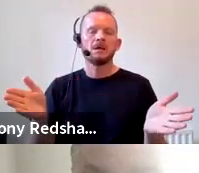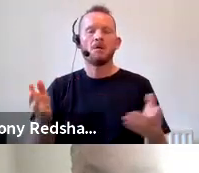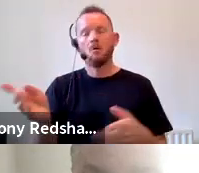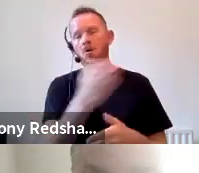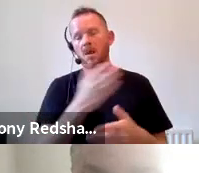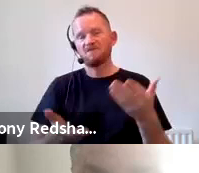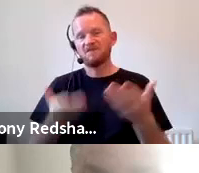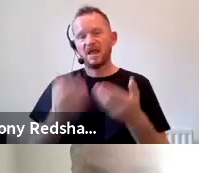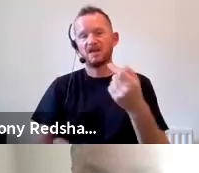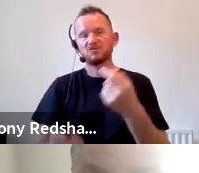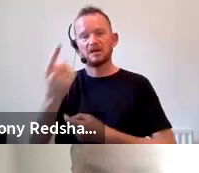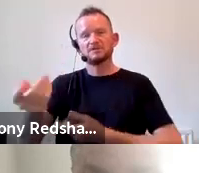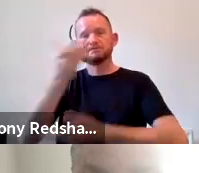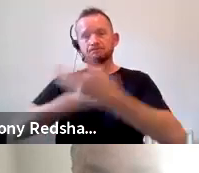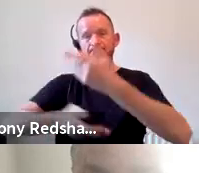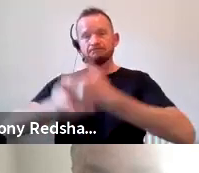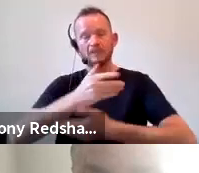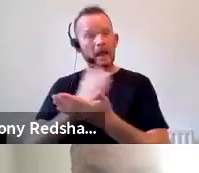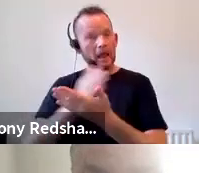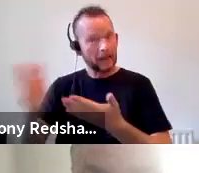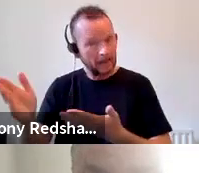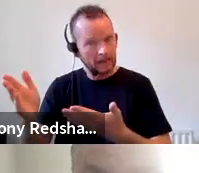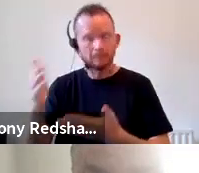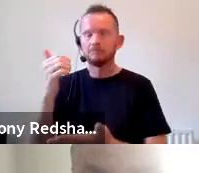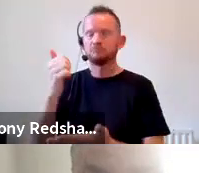a fair chance. Is that, is that clear.